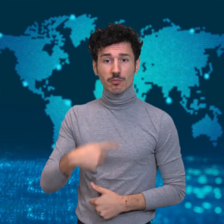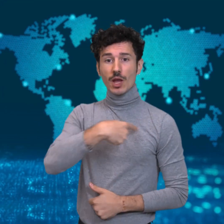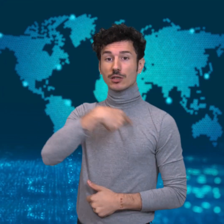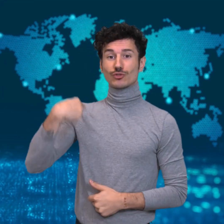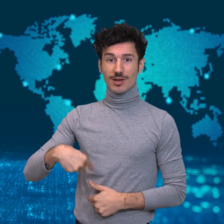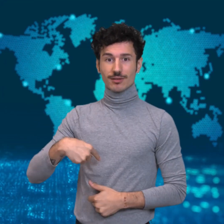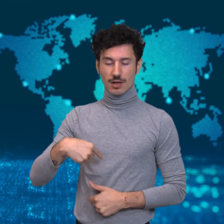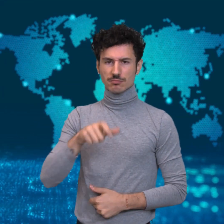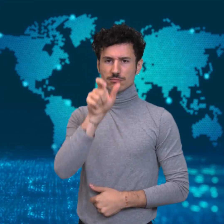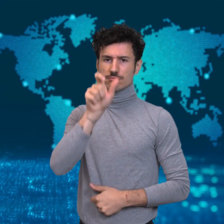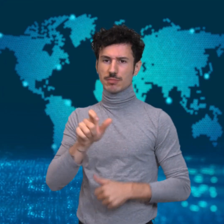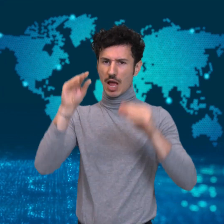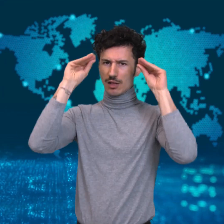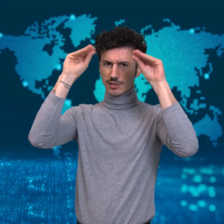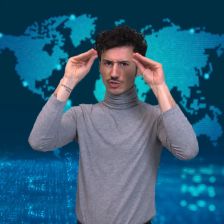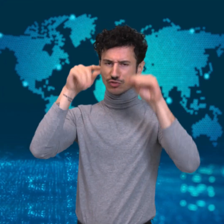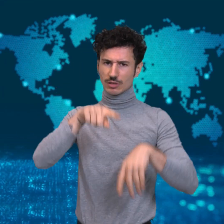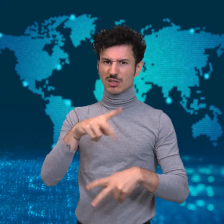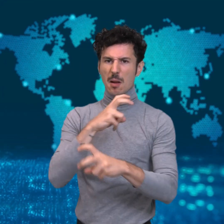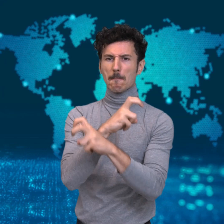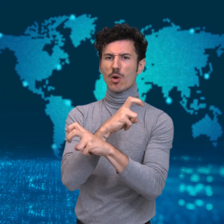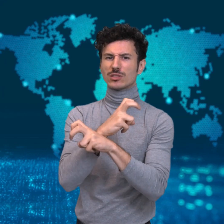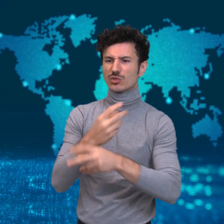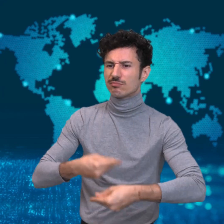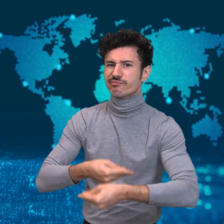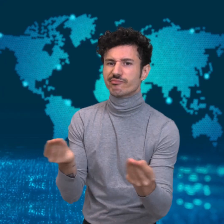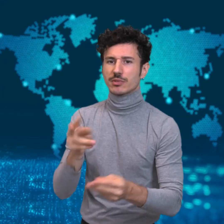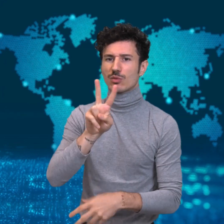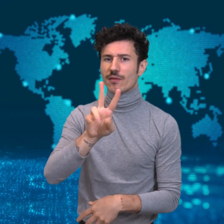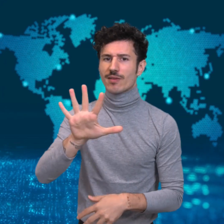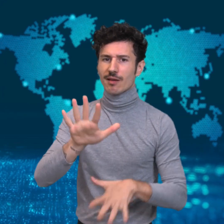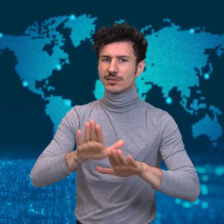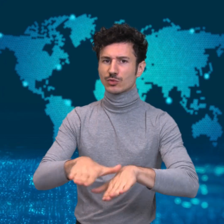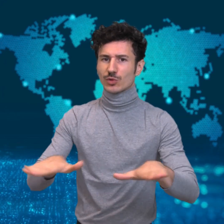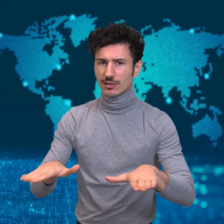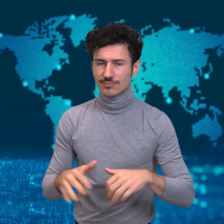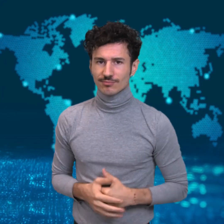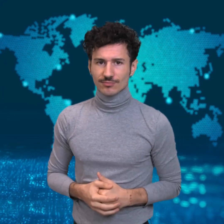Teacher poisons 25 students.